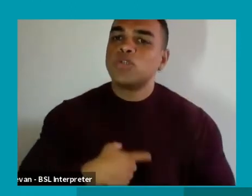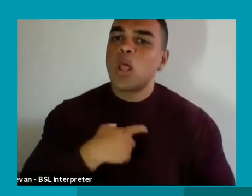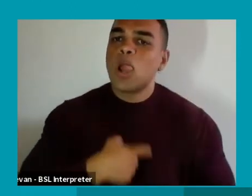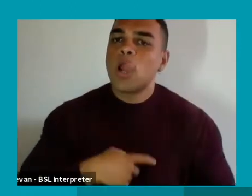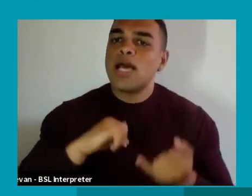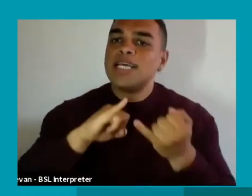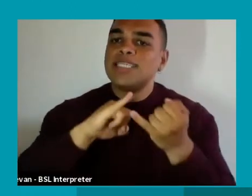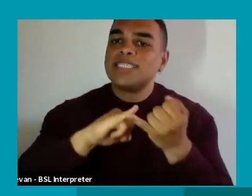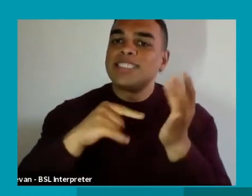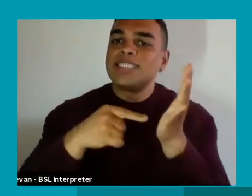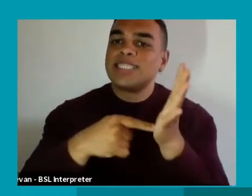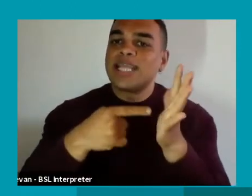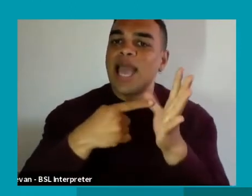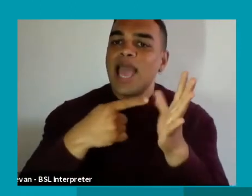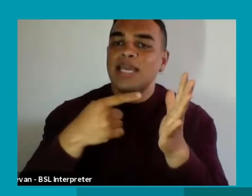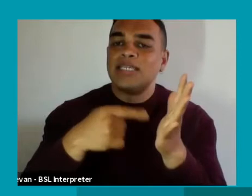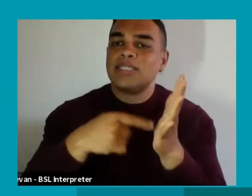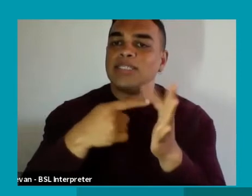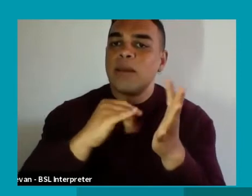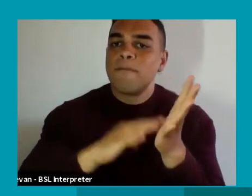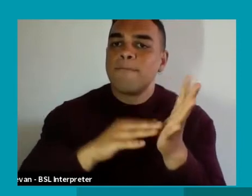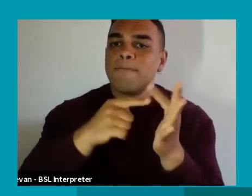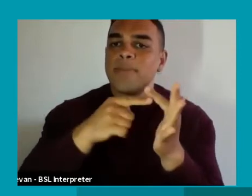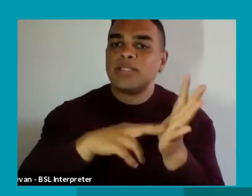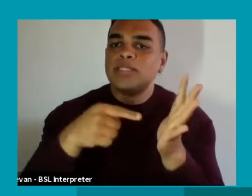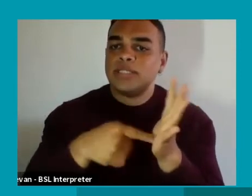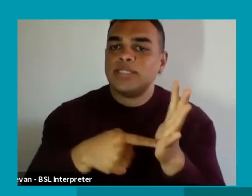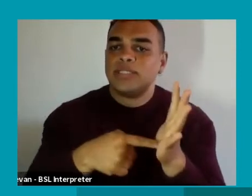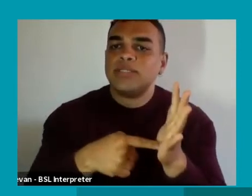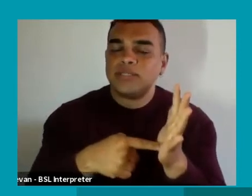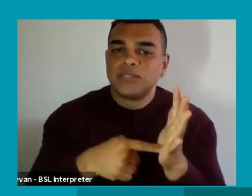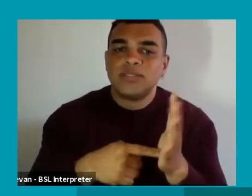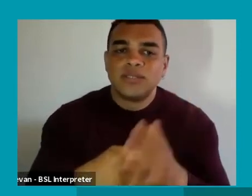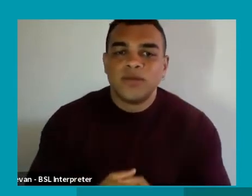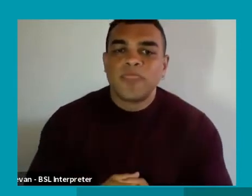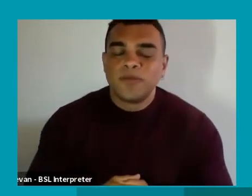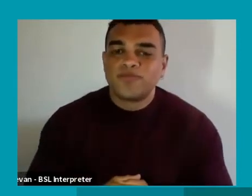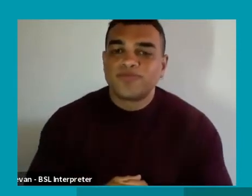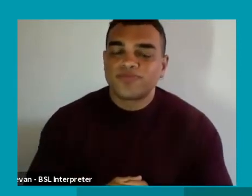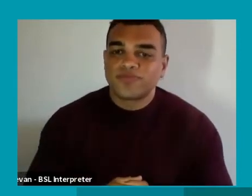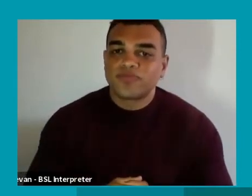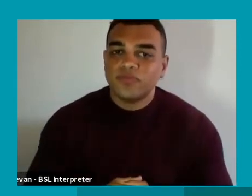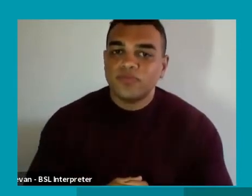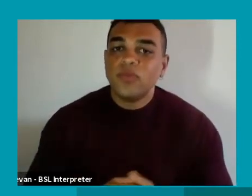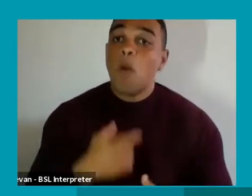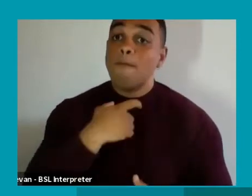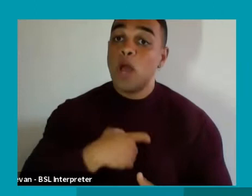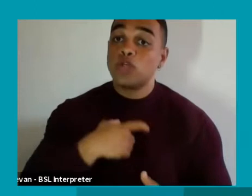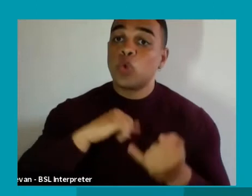statement and how to write it. The most important thing is to understand this is your chance to make a really good first impression.